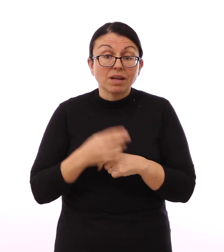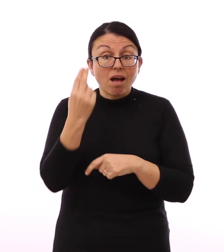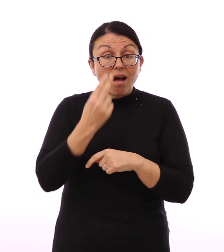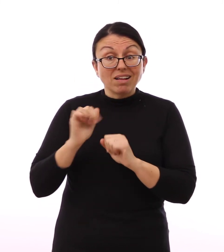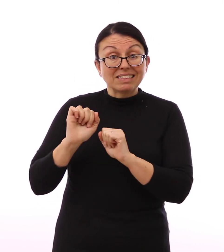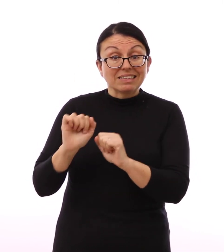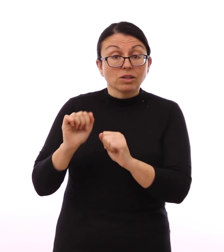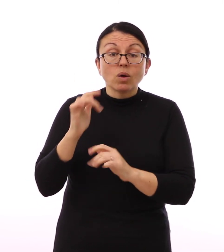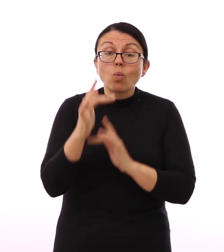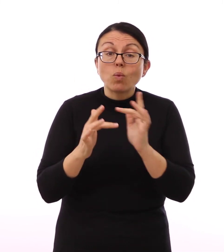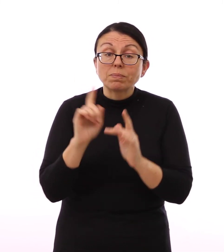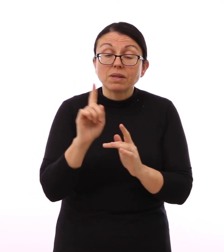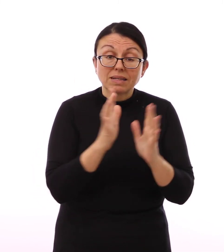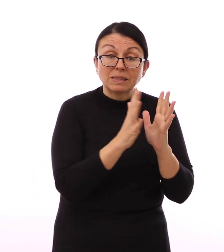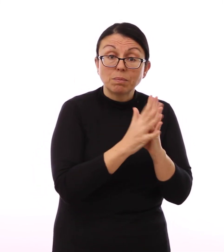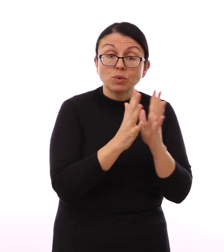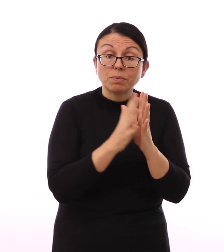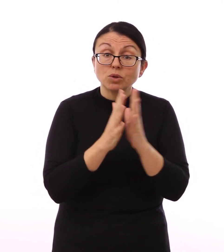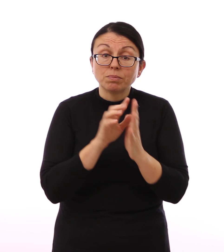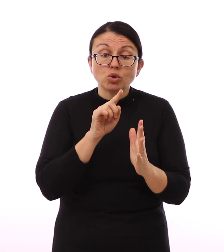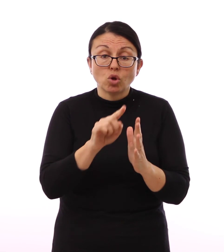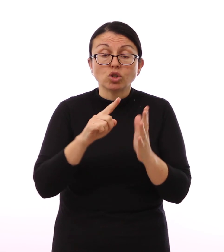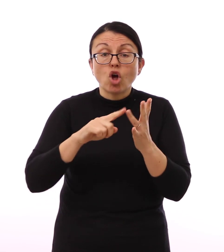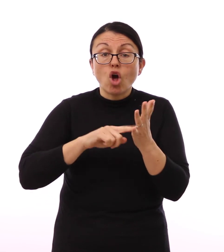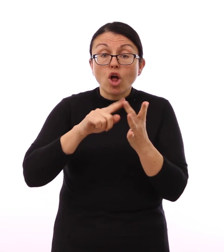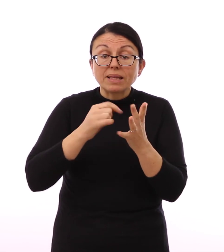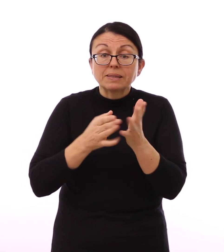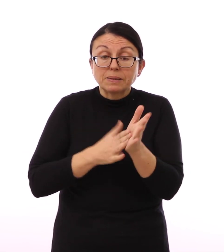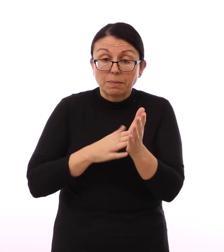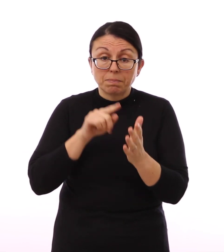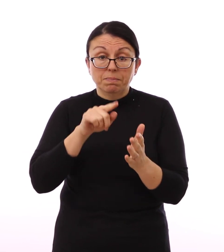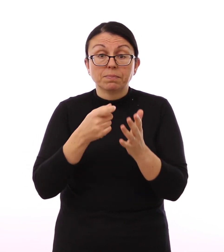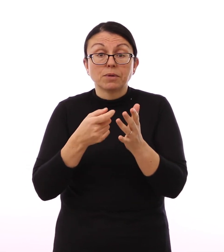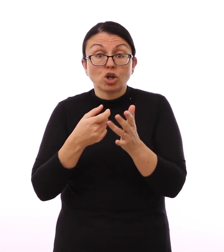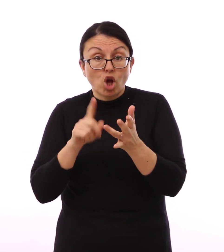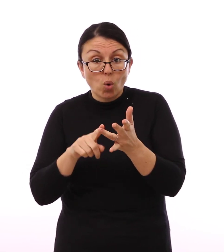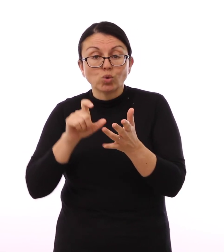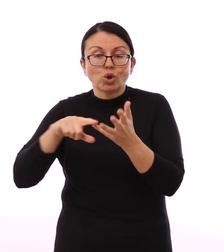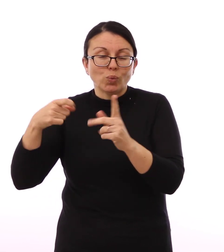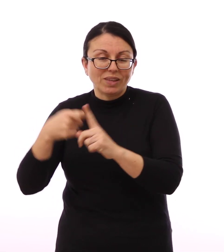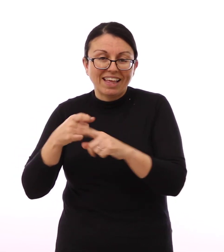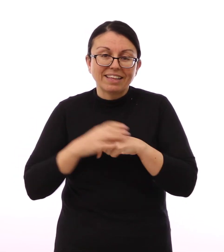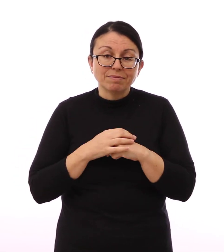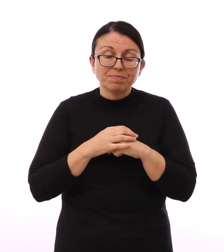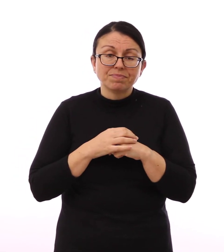Artist website: www.olisam.co.uk